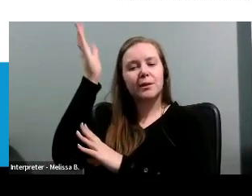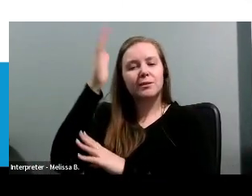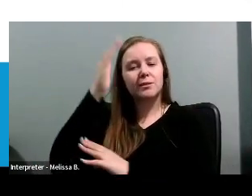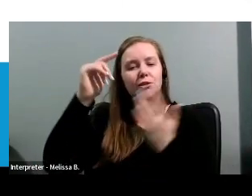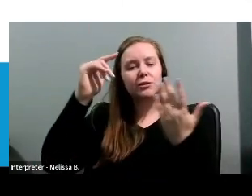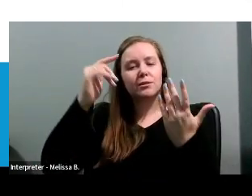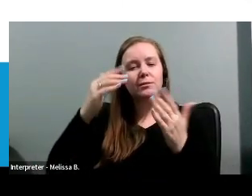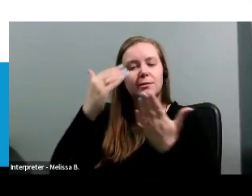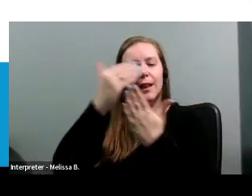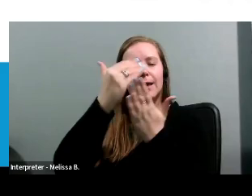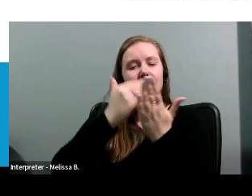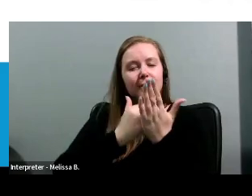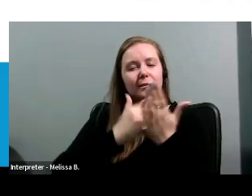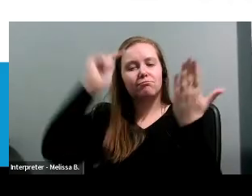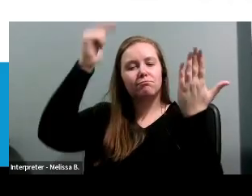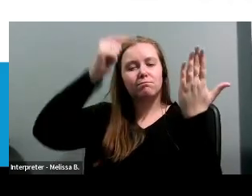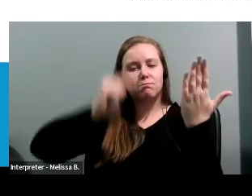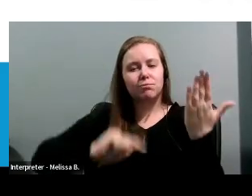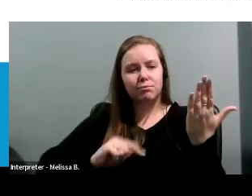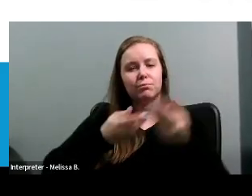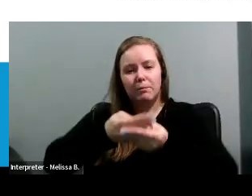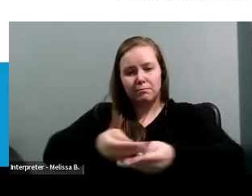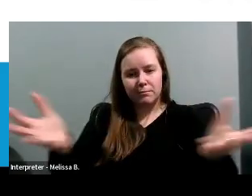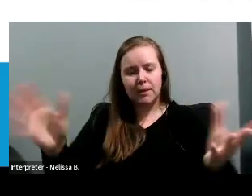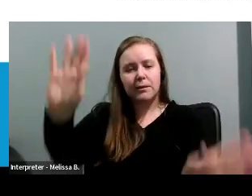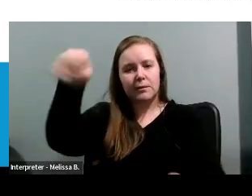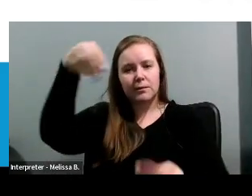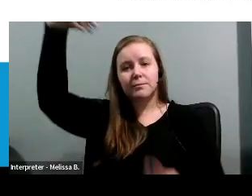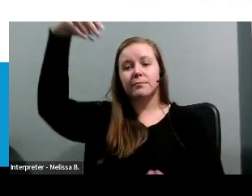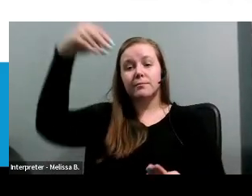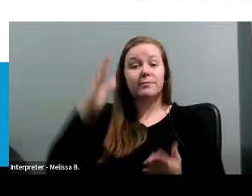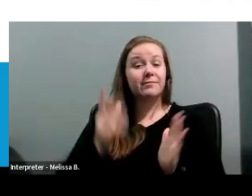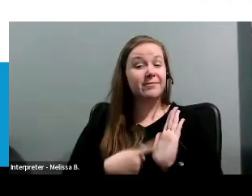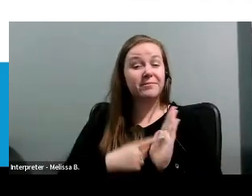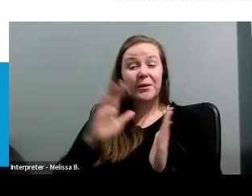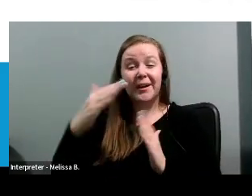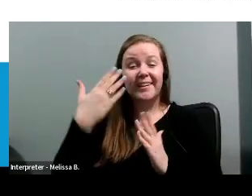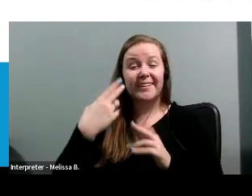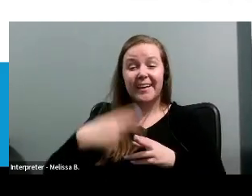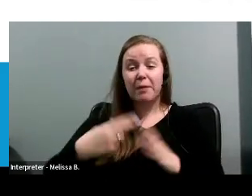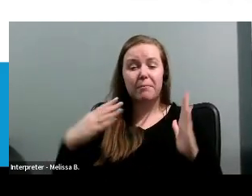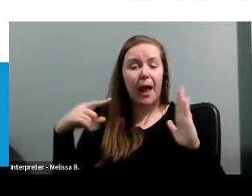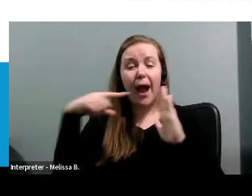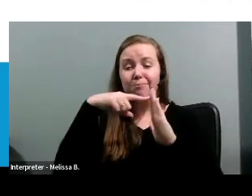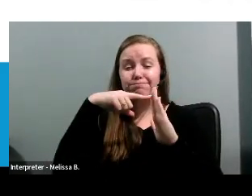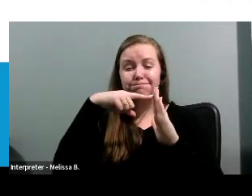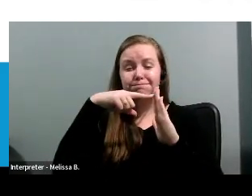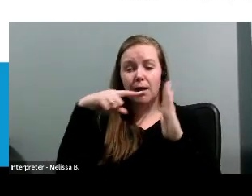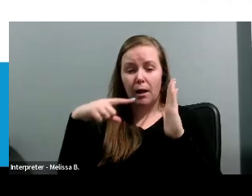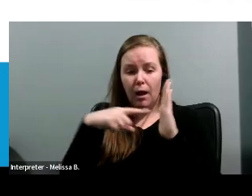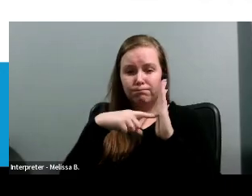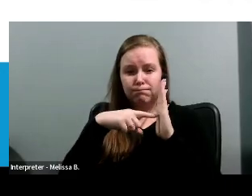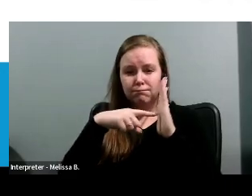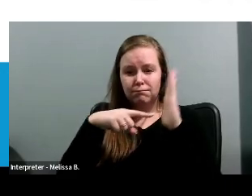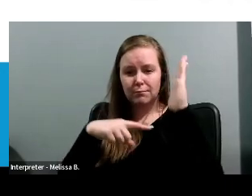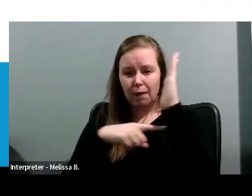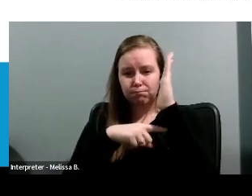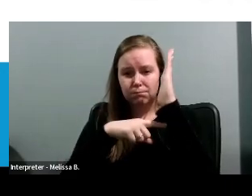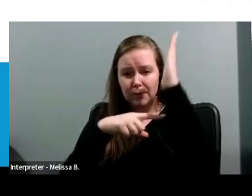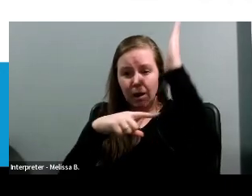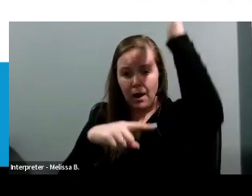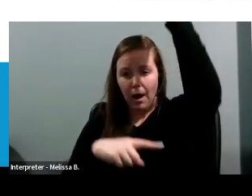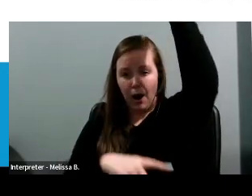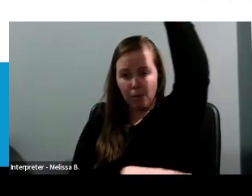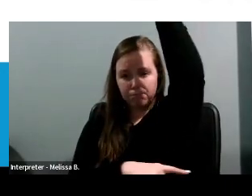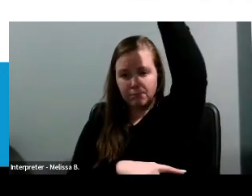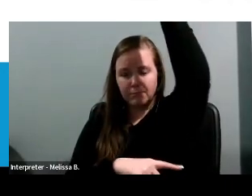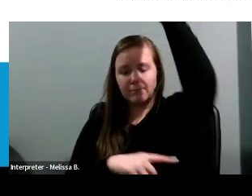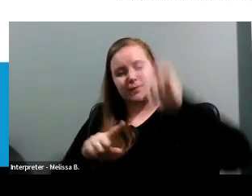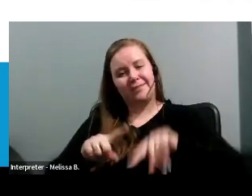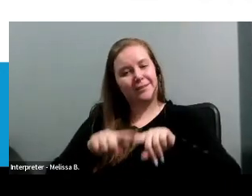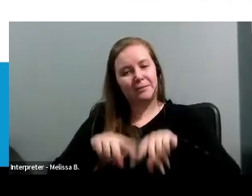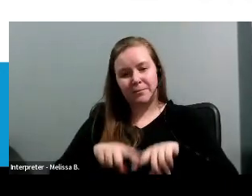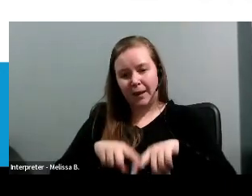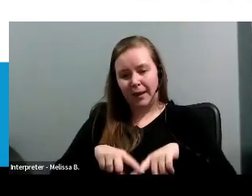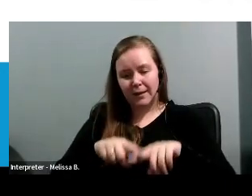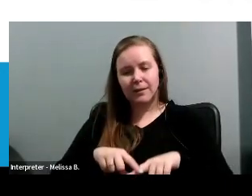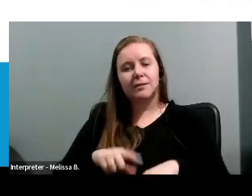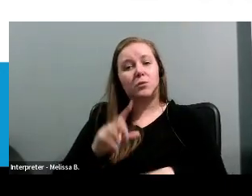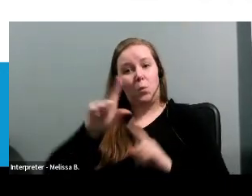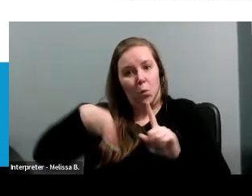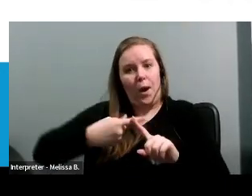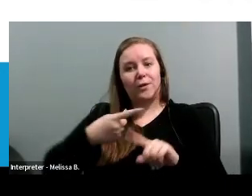Shannon Spencer (she/her): And sometimes your list, your name could be at the top, it could be in the middle, it could be at the end. It really depends on what time you register to speak.